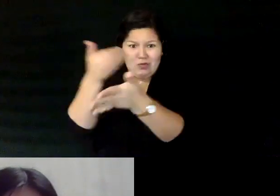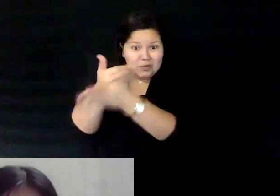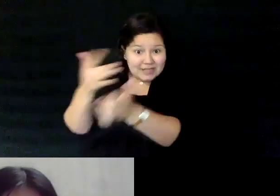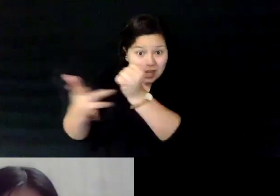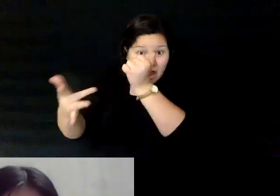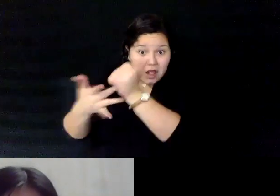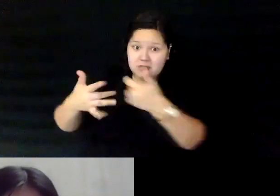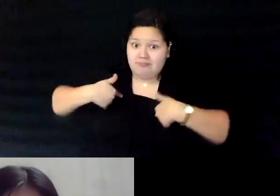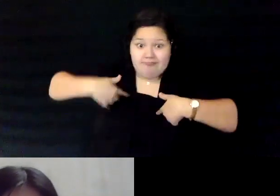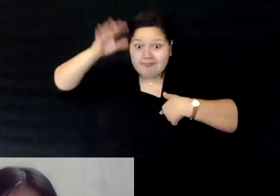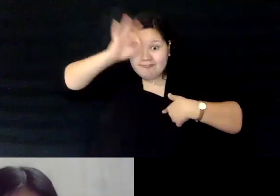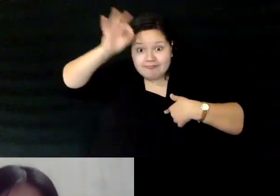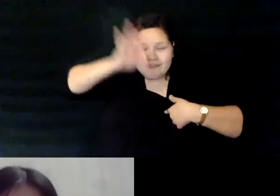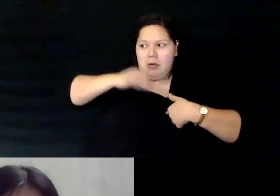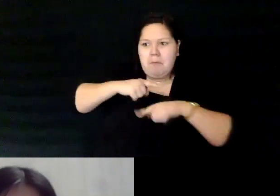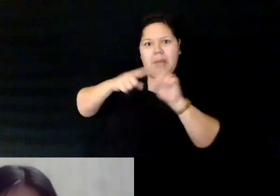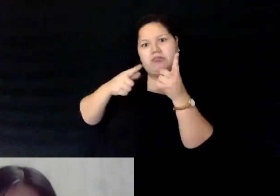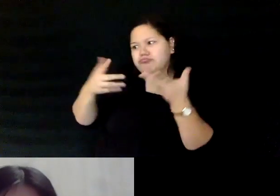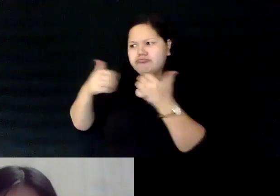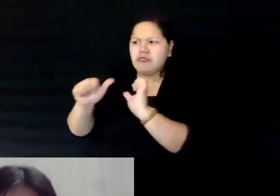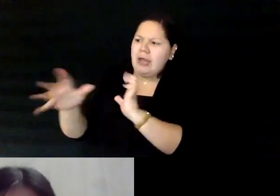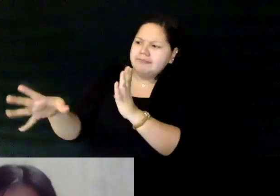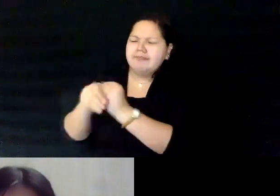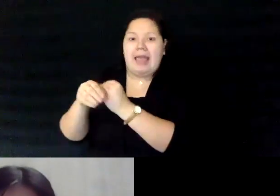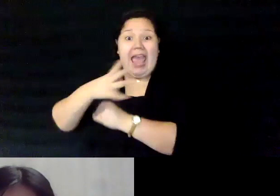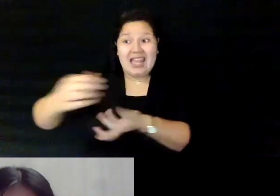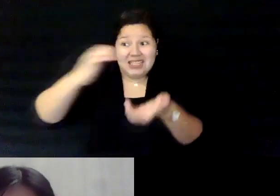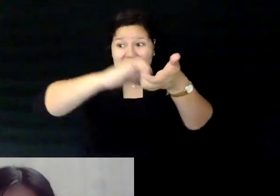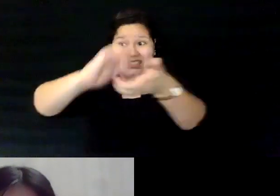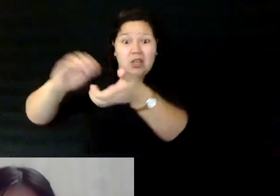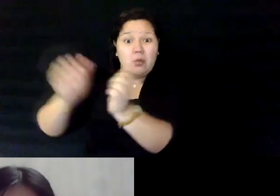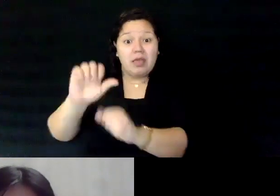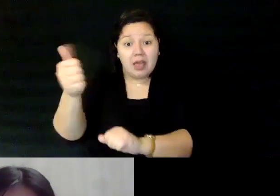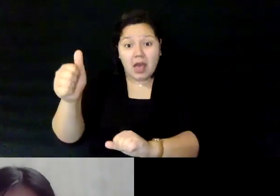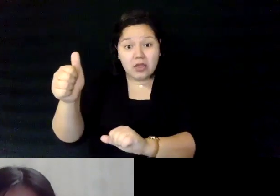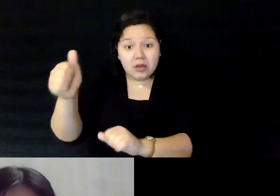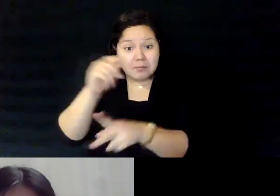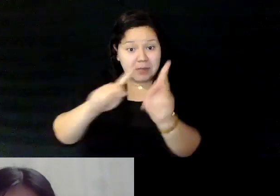and it allowed us to collaborate with a lot of amazing collaborators on this project that